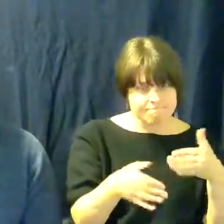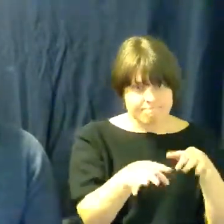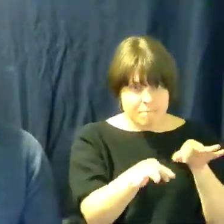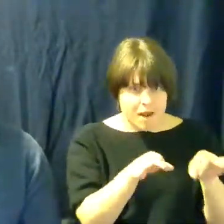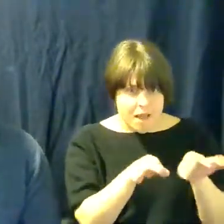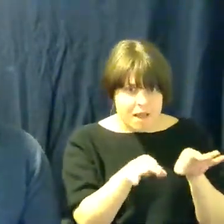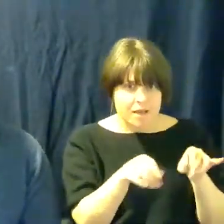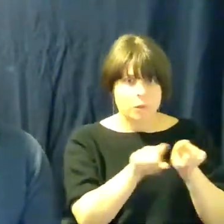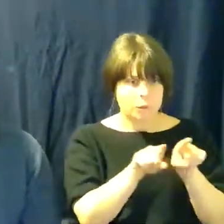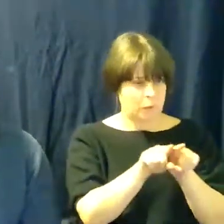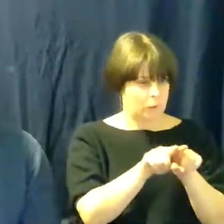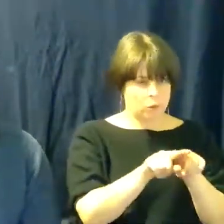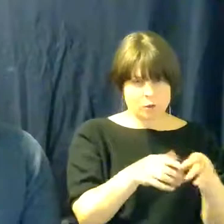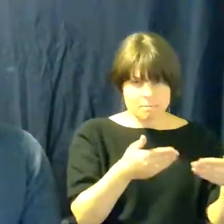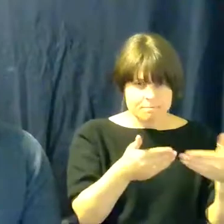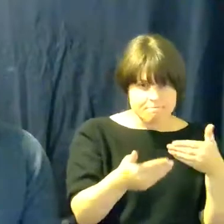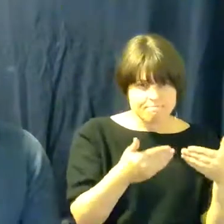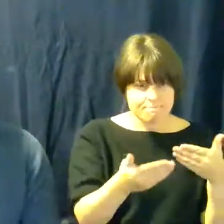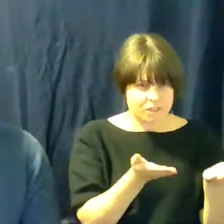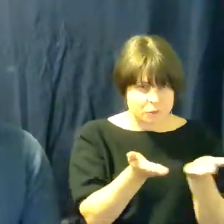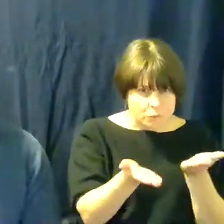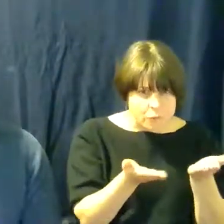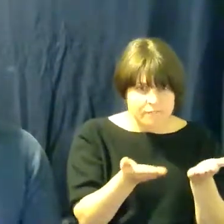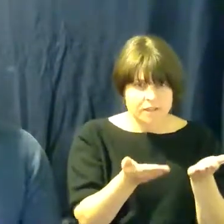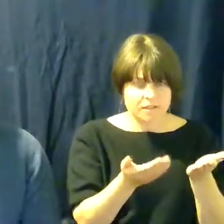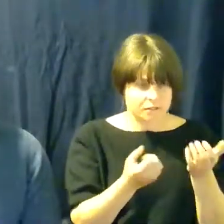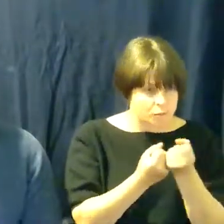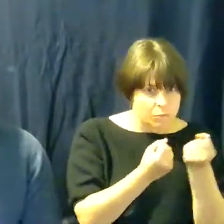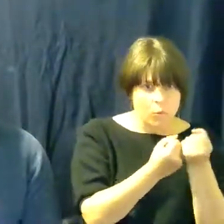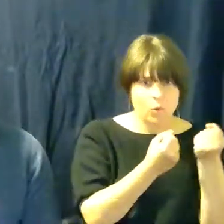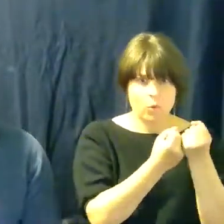NDIS, knowing how to set up your goals, your plans